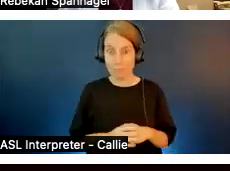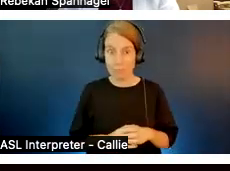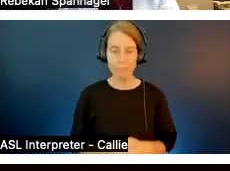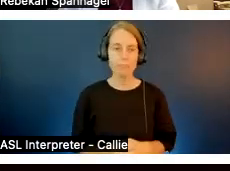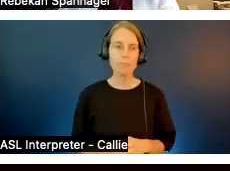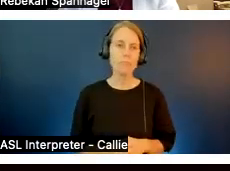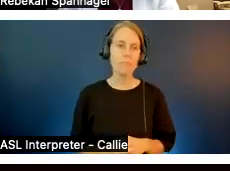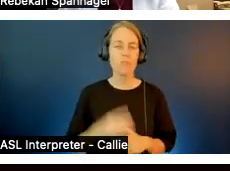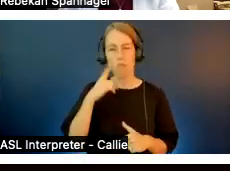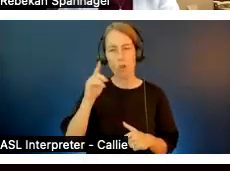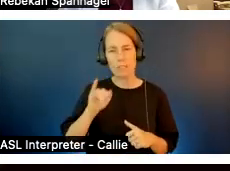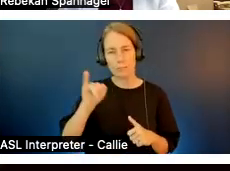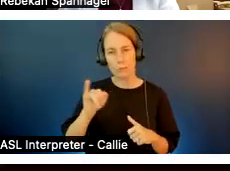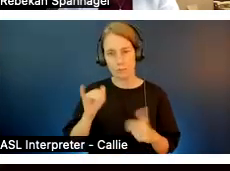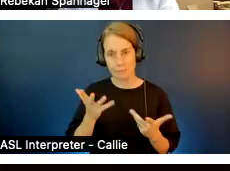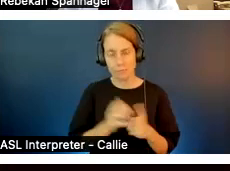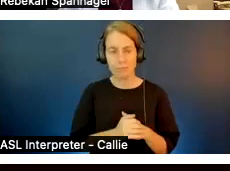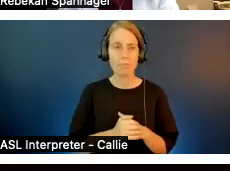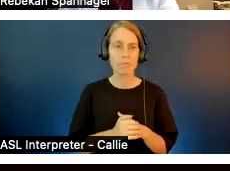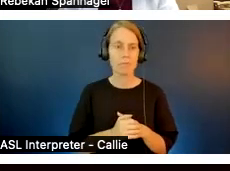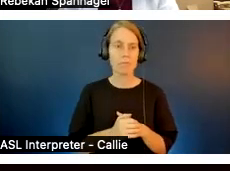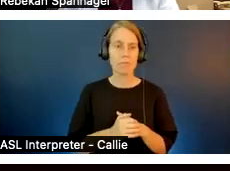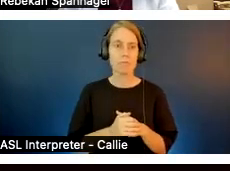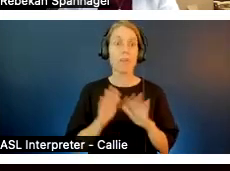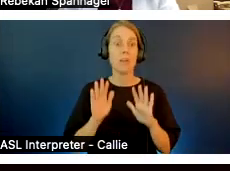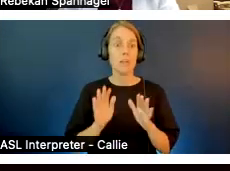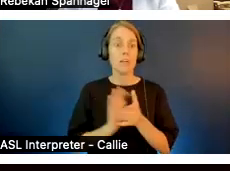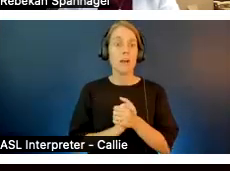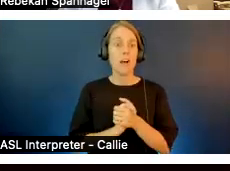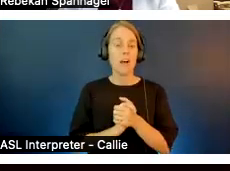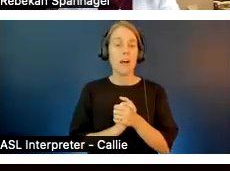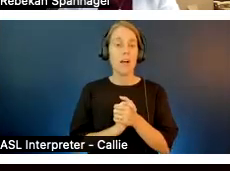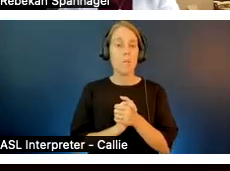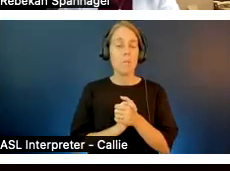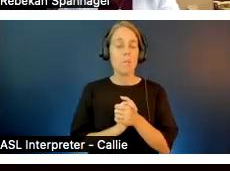always important to know that the first document you look at when you're determining what you might